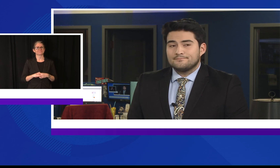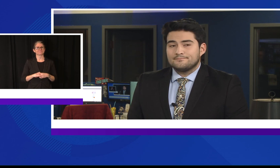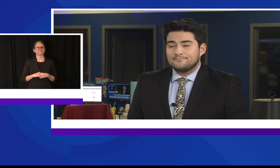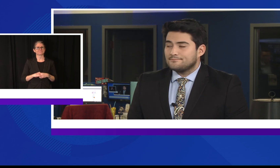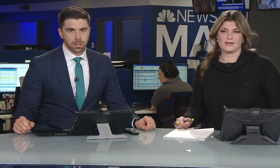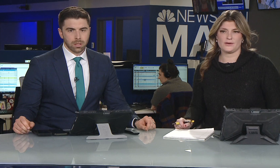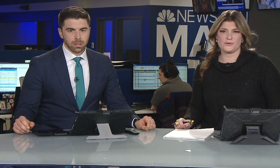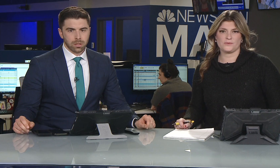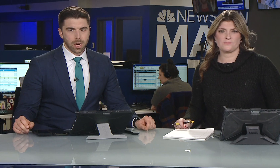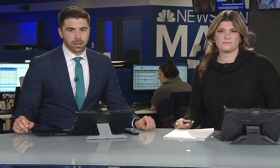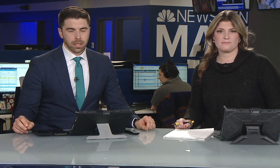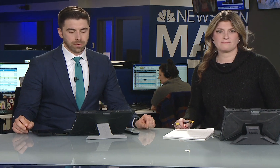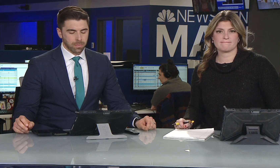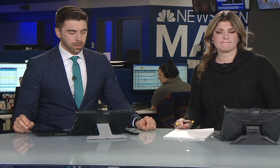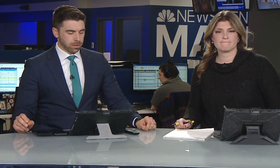Jack, thank you Jack. Thanks very much.